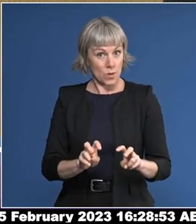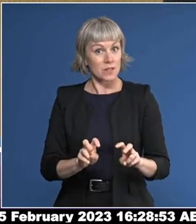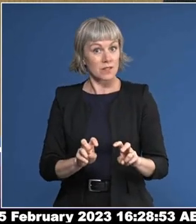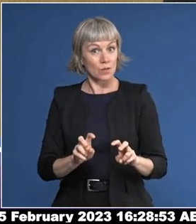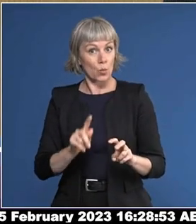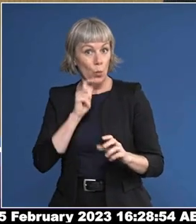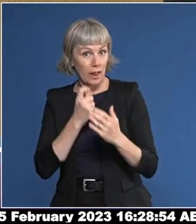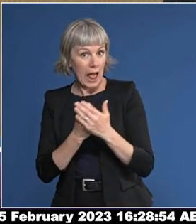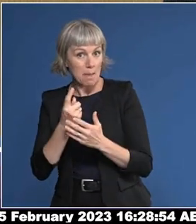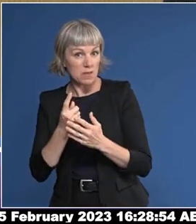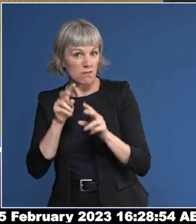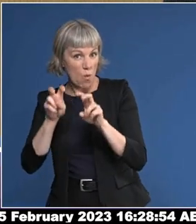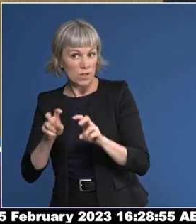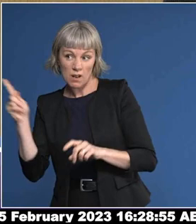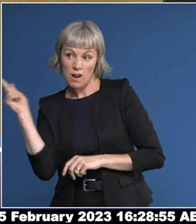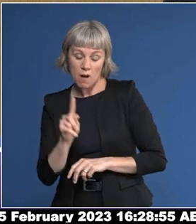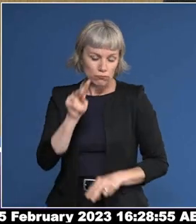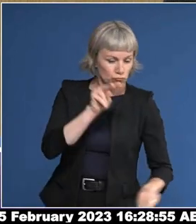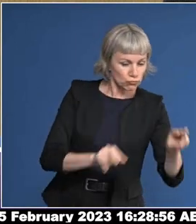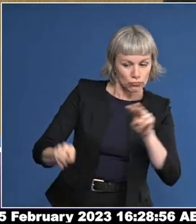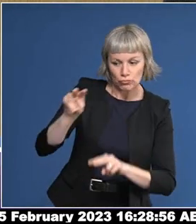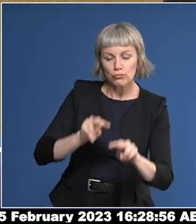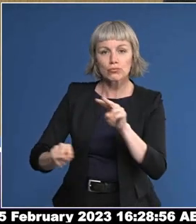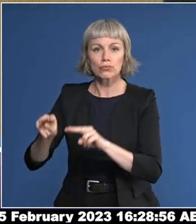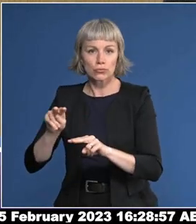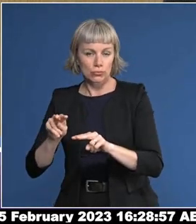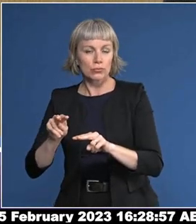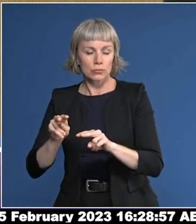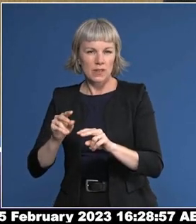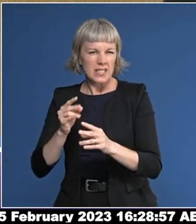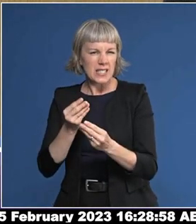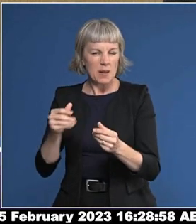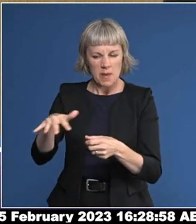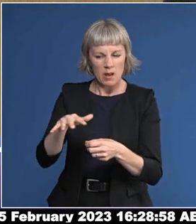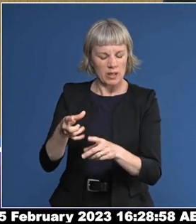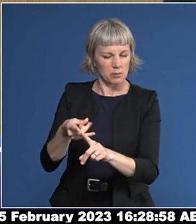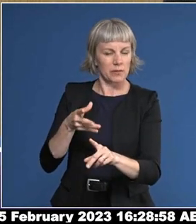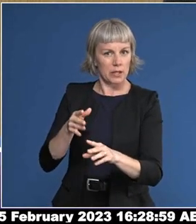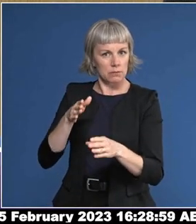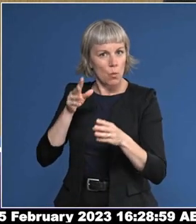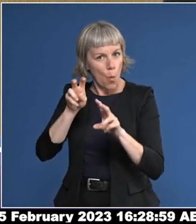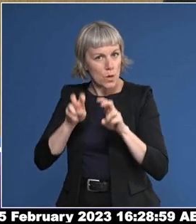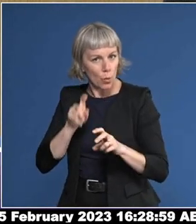And Laurie Leigh gave some evidence earlier around some of those areas, in particular